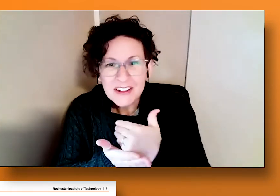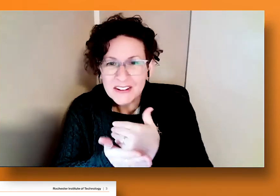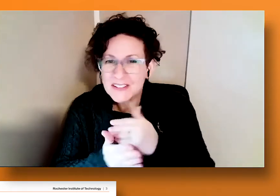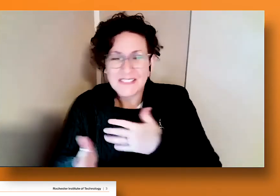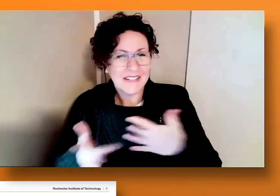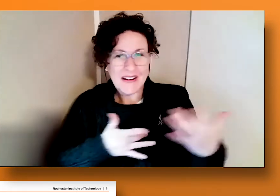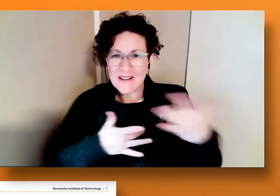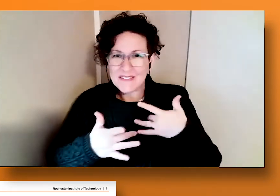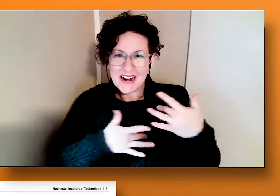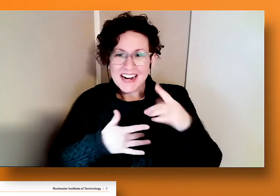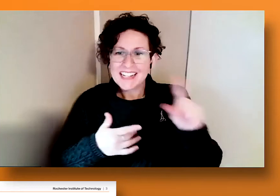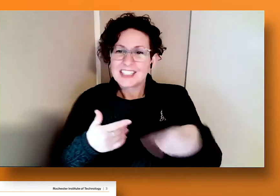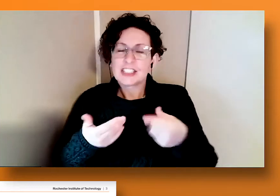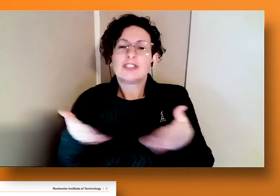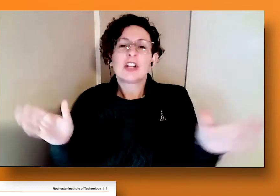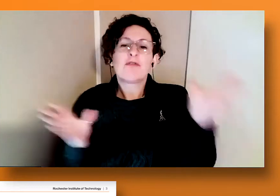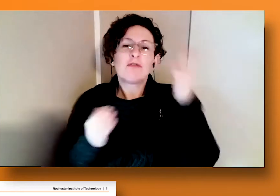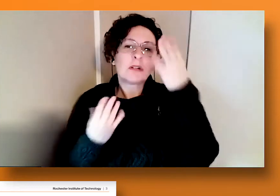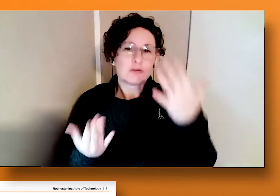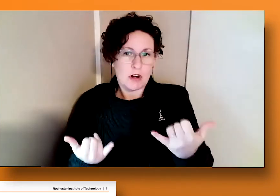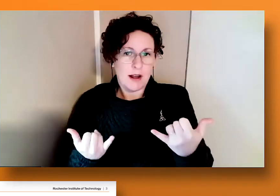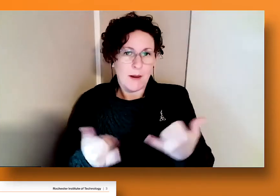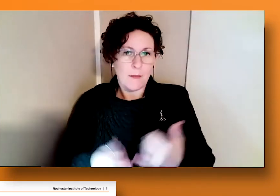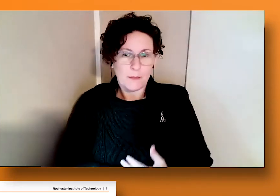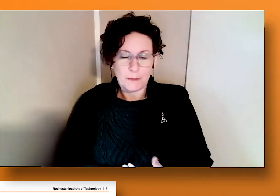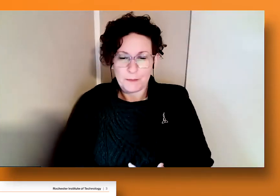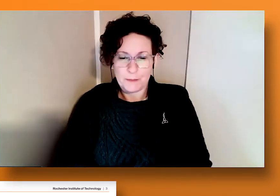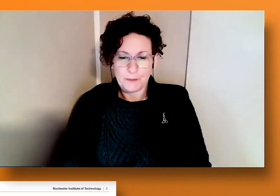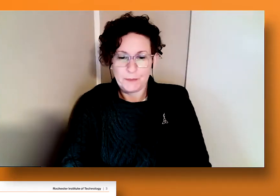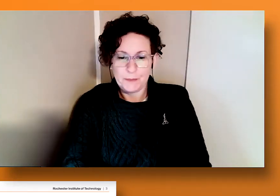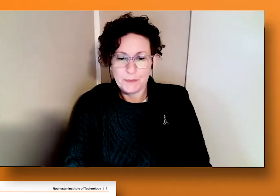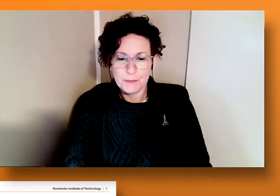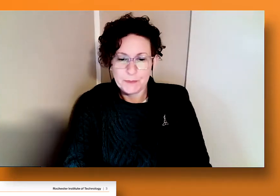but I just want to give a high-level overview.